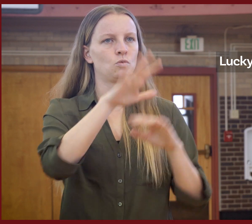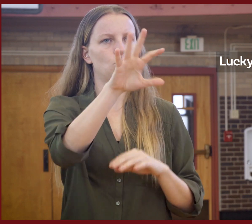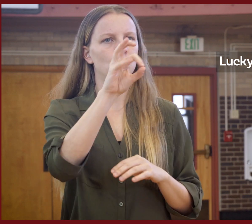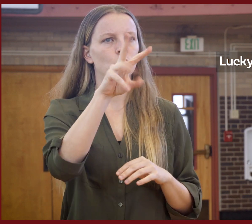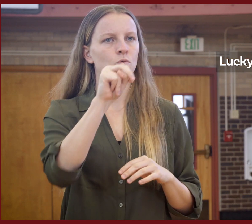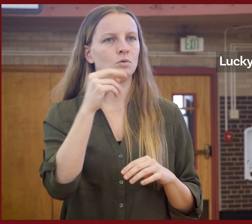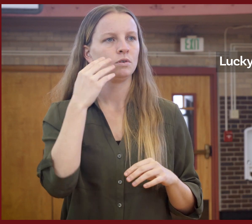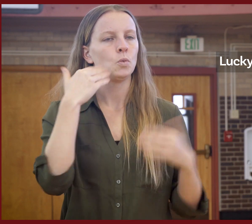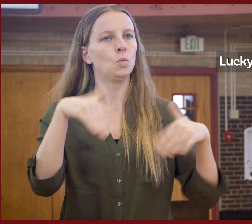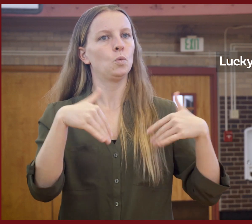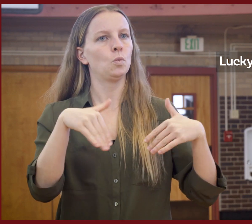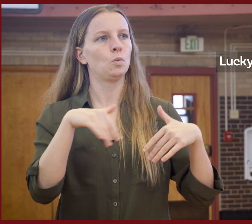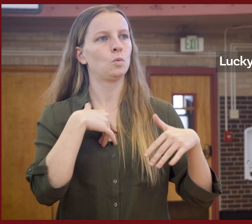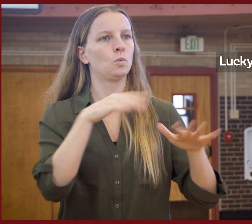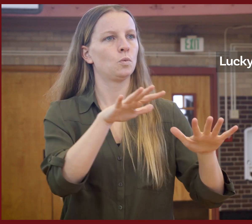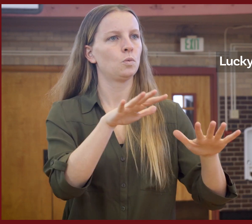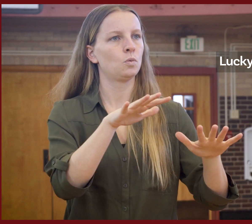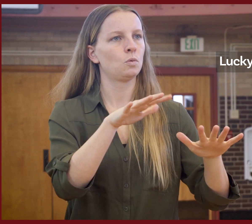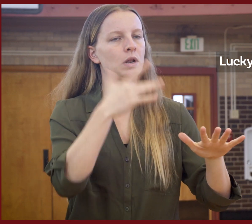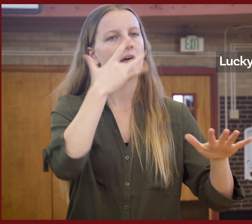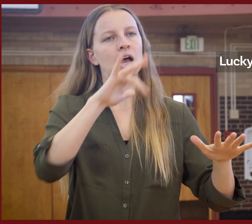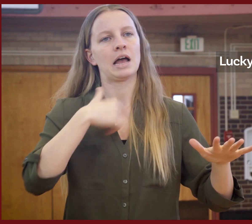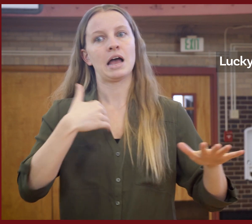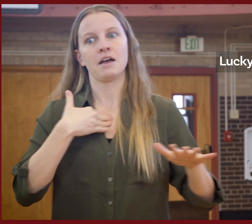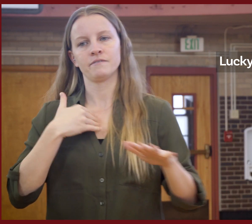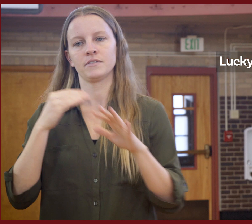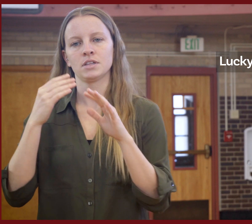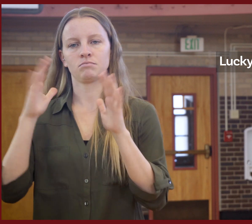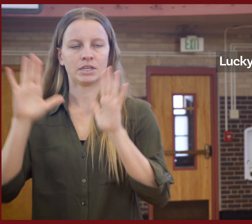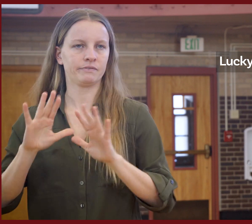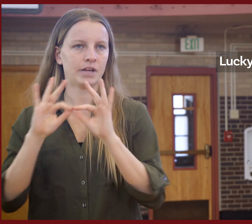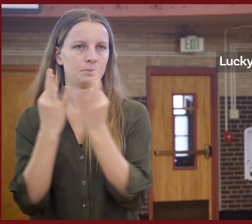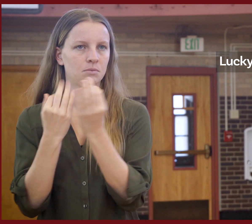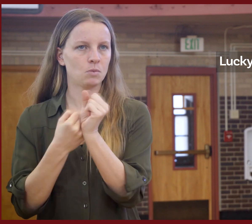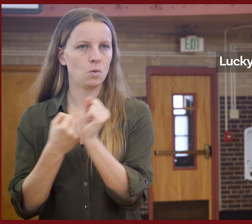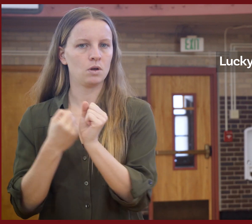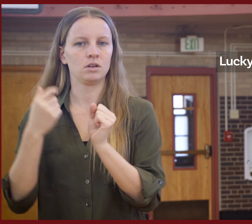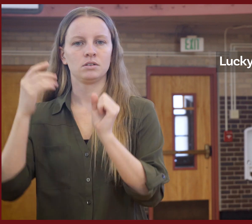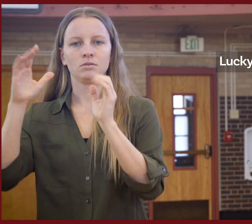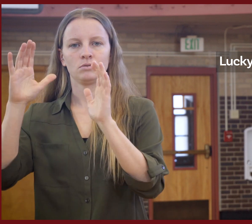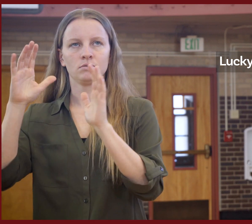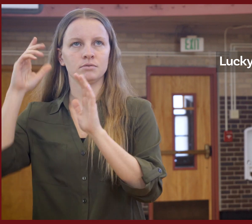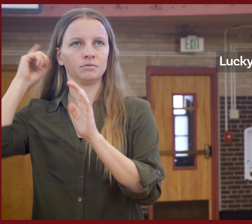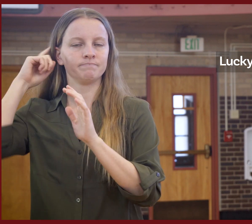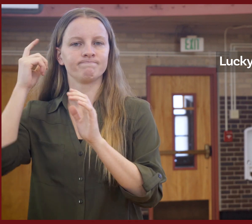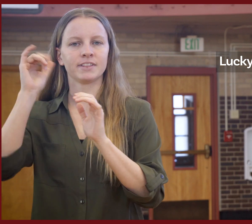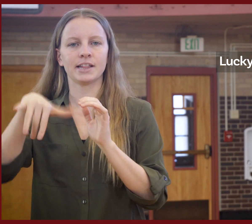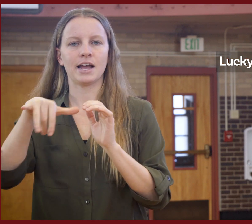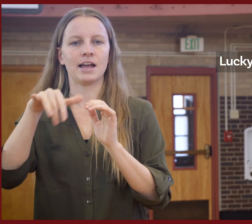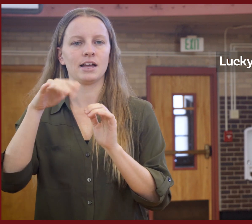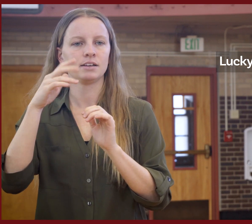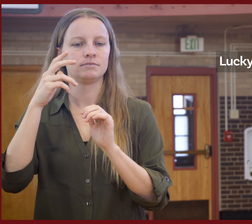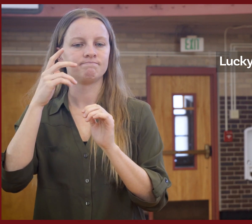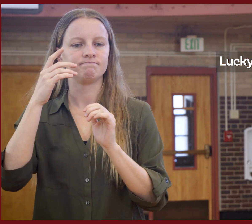and you were on your own. and whoo! I have to say that luckily I have an amazing family that instilled in me